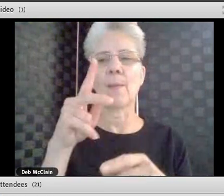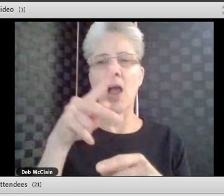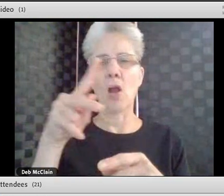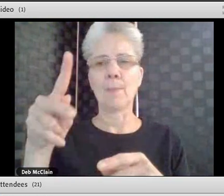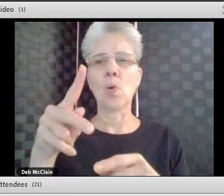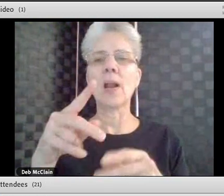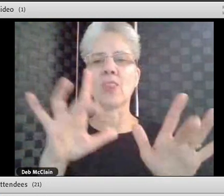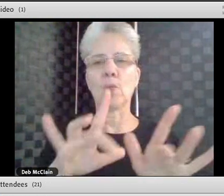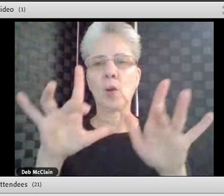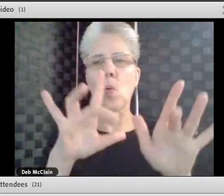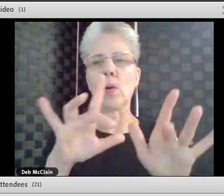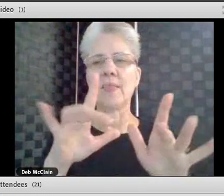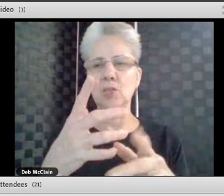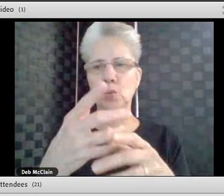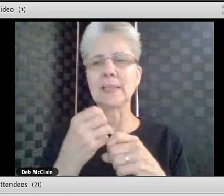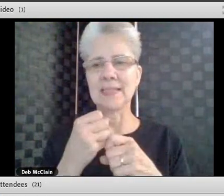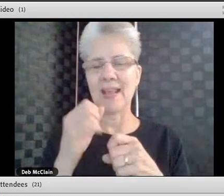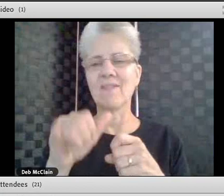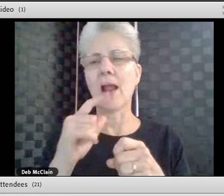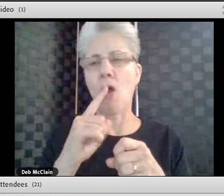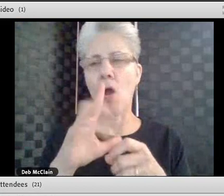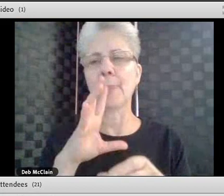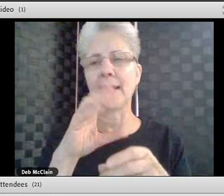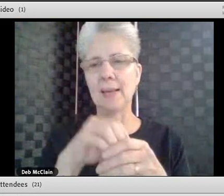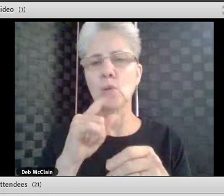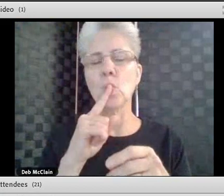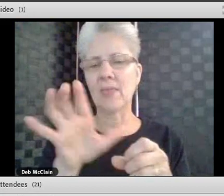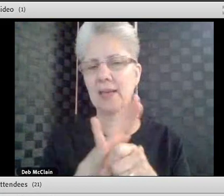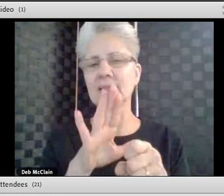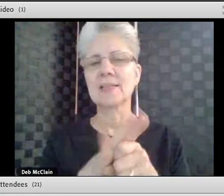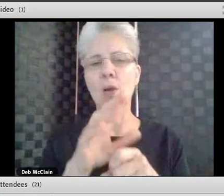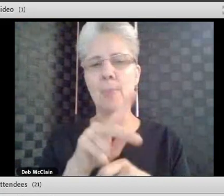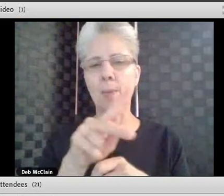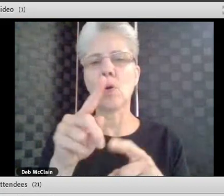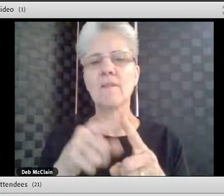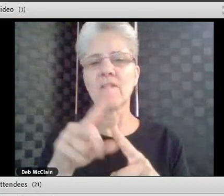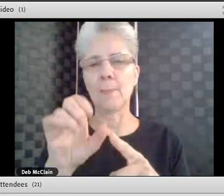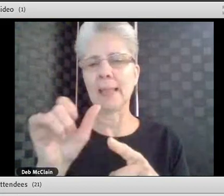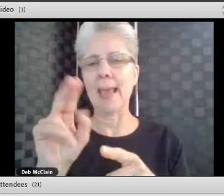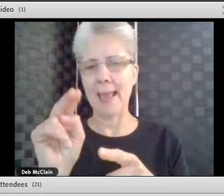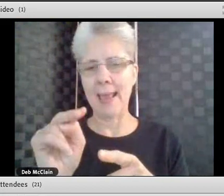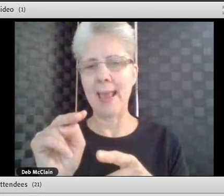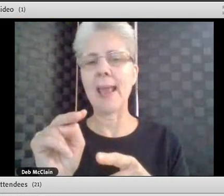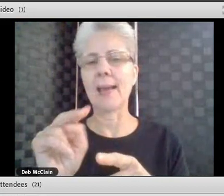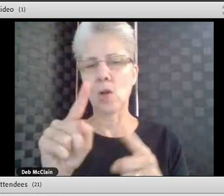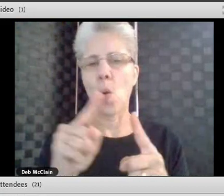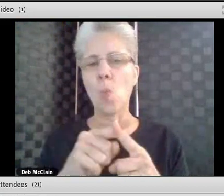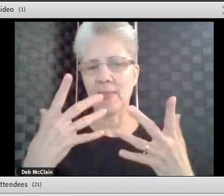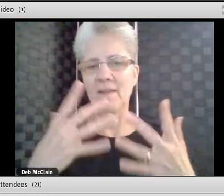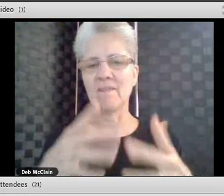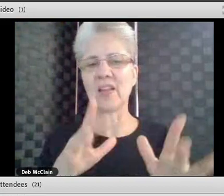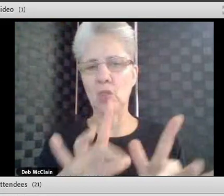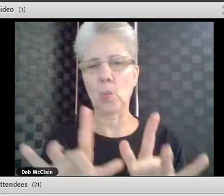All that's going to be in the PowerPoint and the recording that you get. Yeah. That'll all be -- You will get the entire PowerPoint from LeAnn